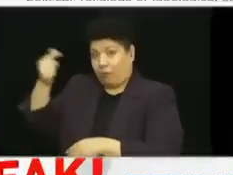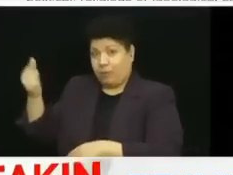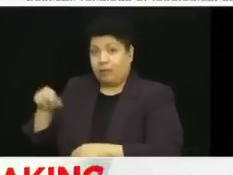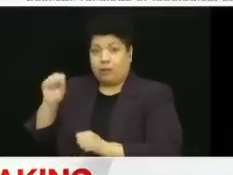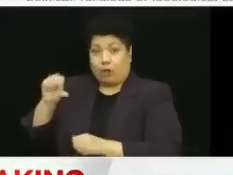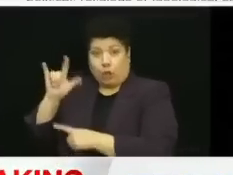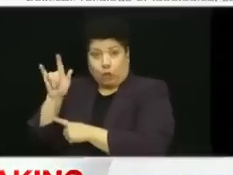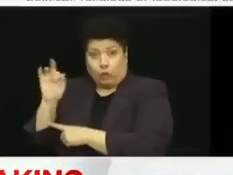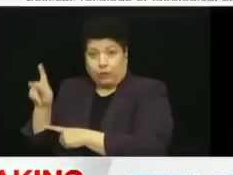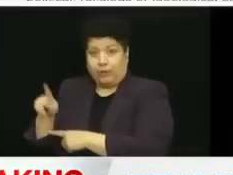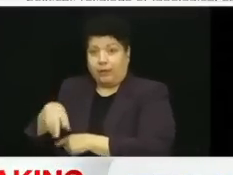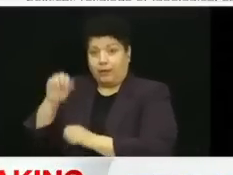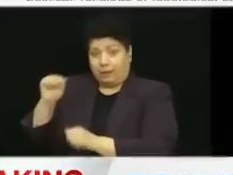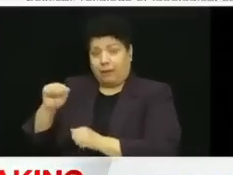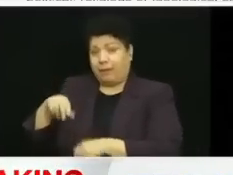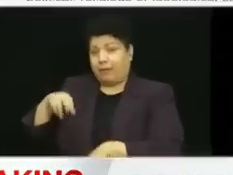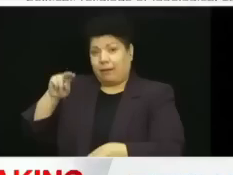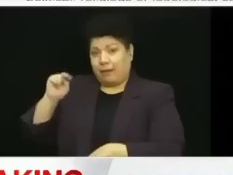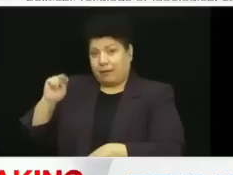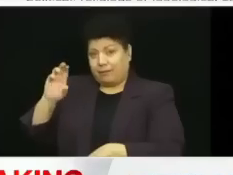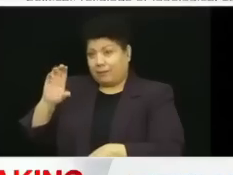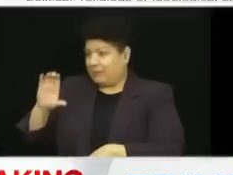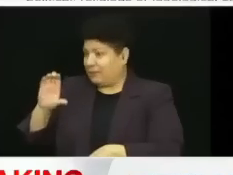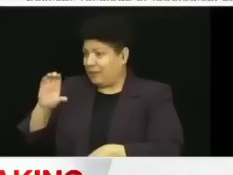SECURITY OF CANADA?